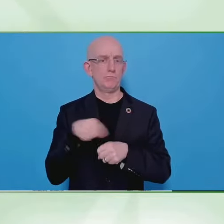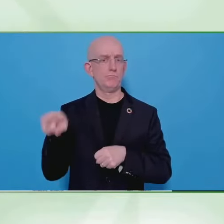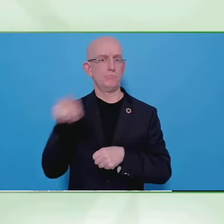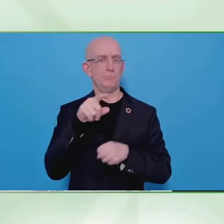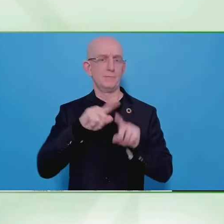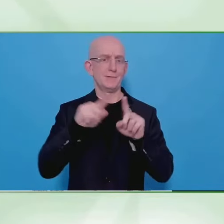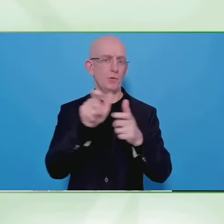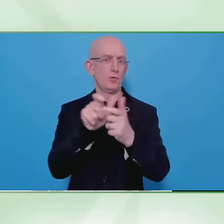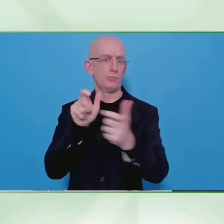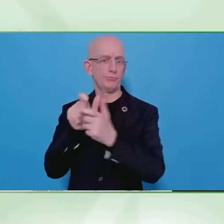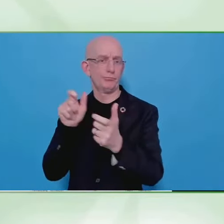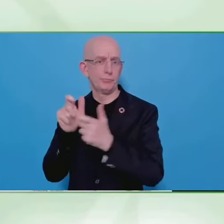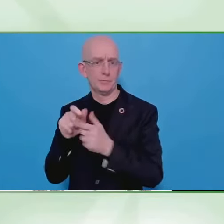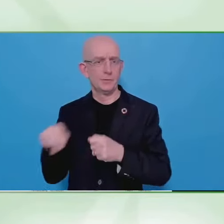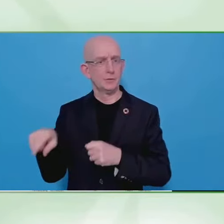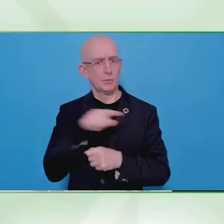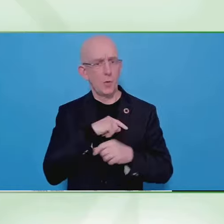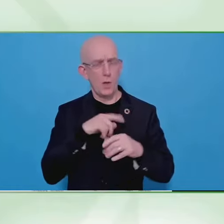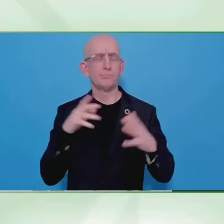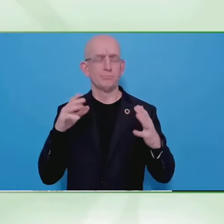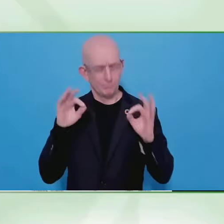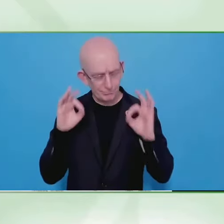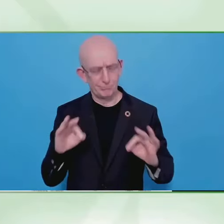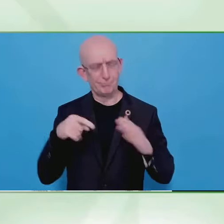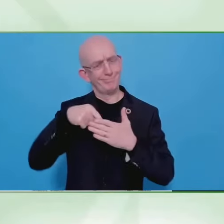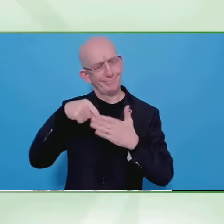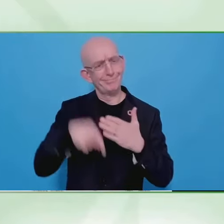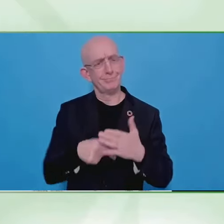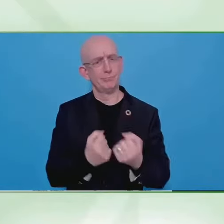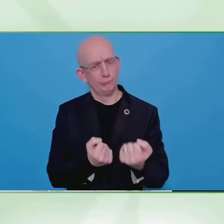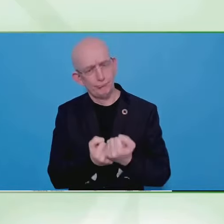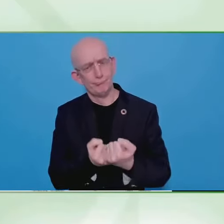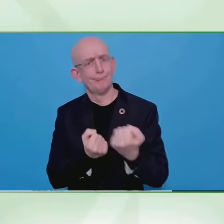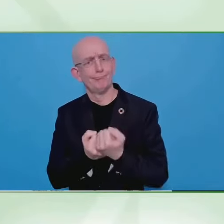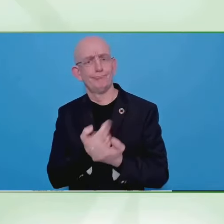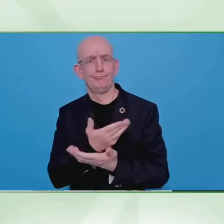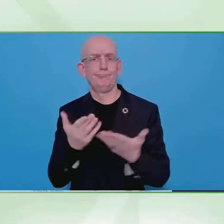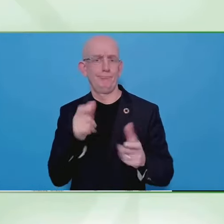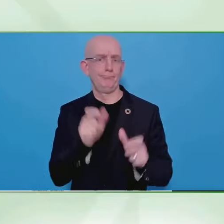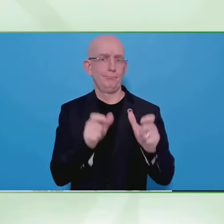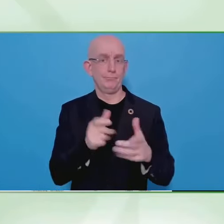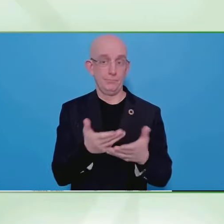Our first global identity organisation to come together with